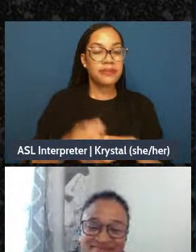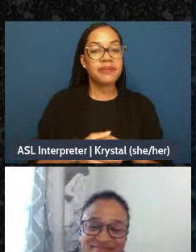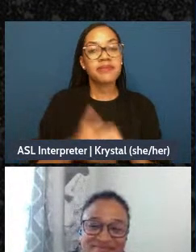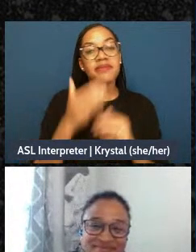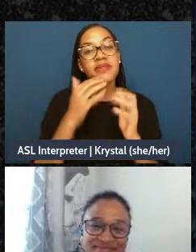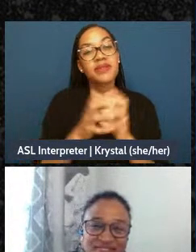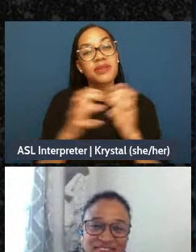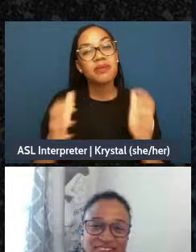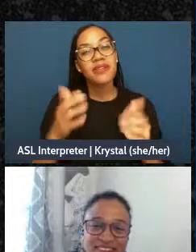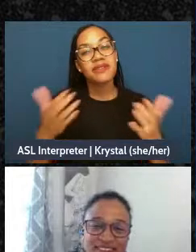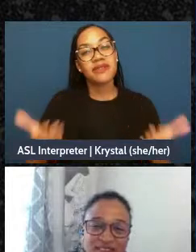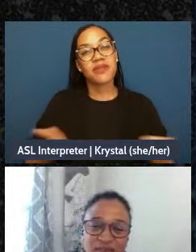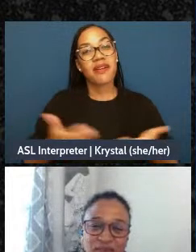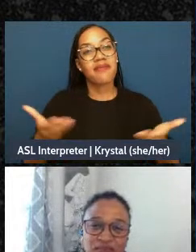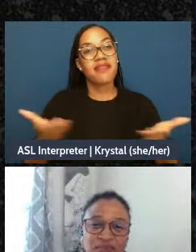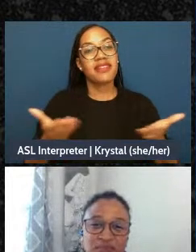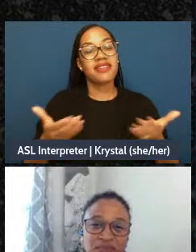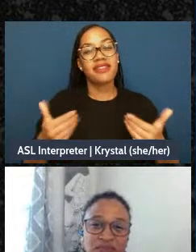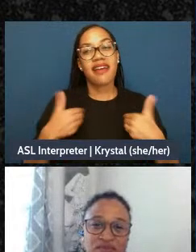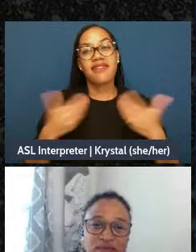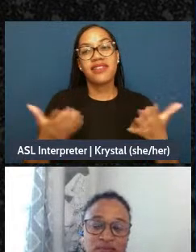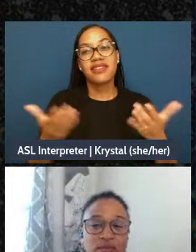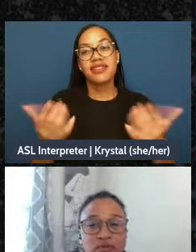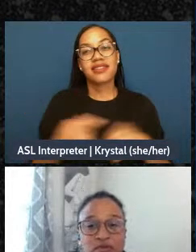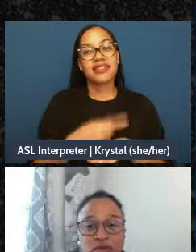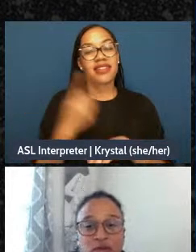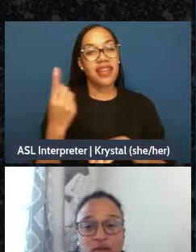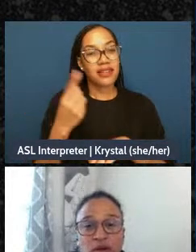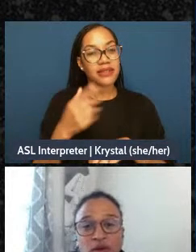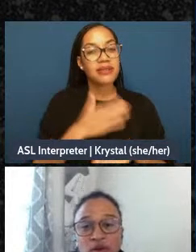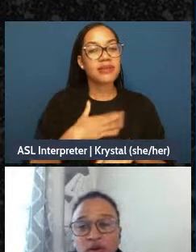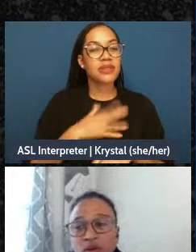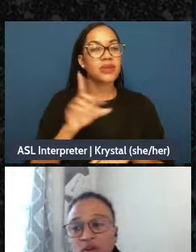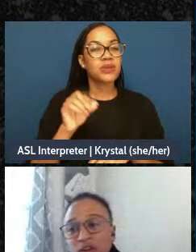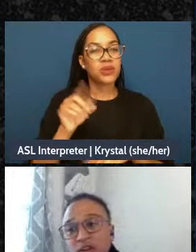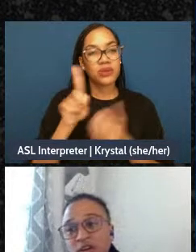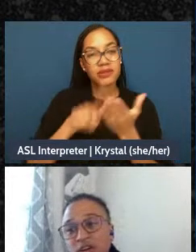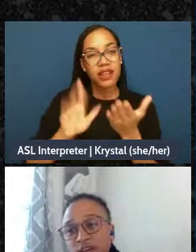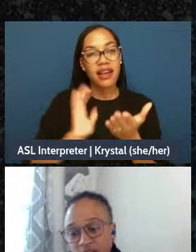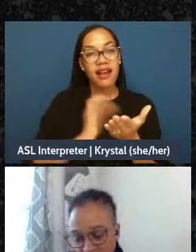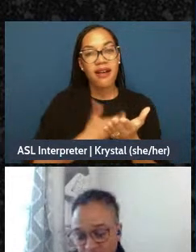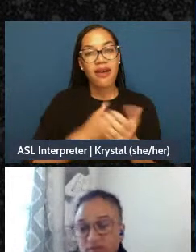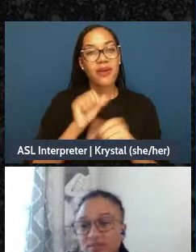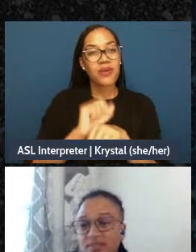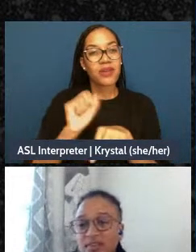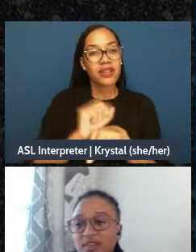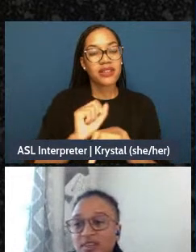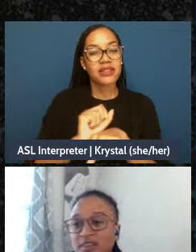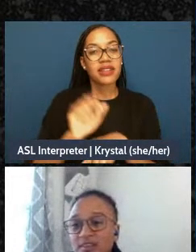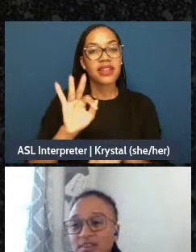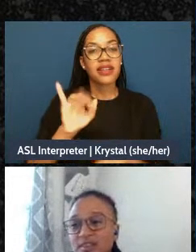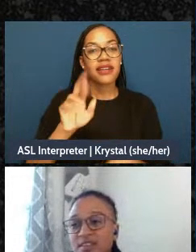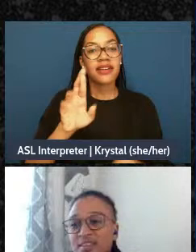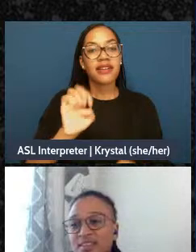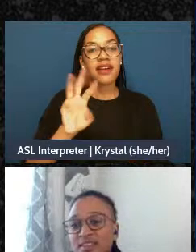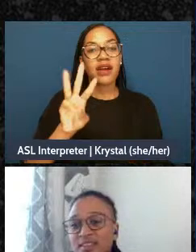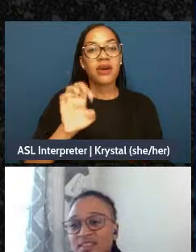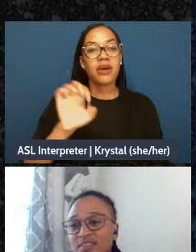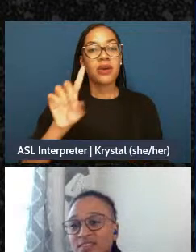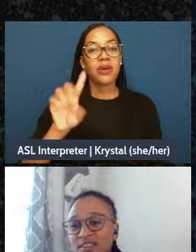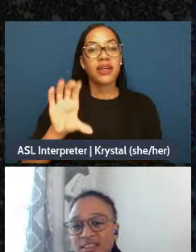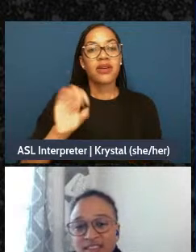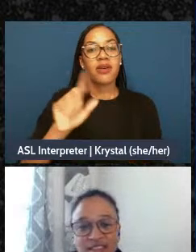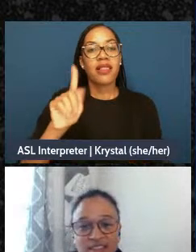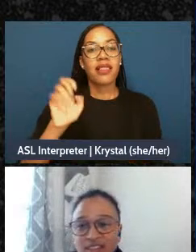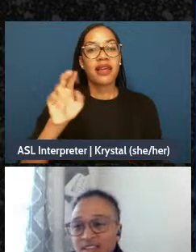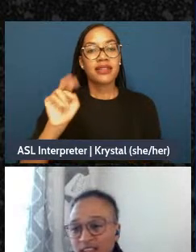having us today and please look to our work um on our website at fireweedcollective.org